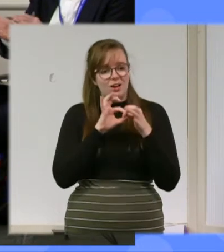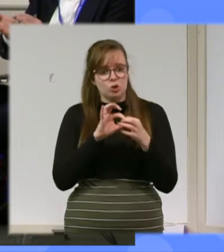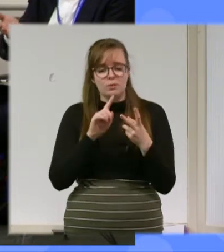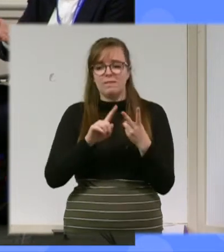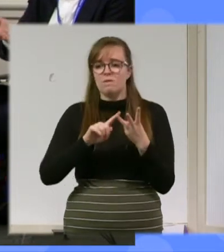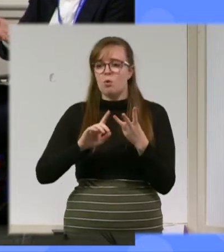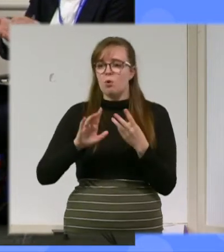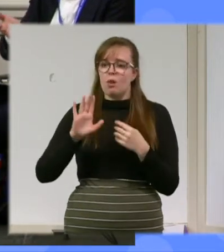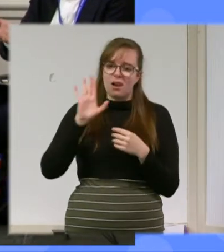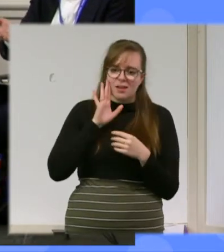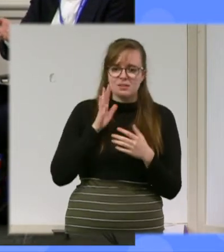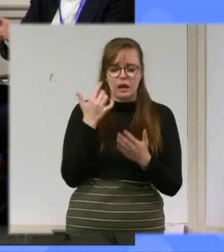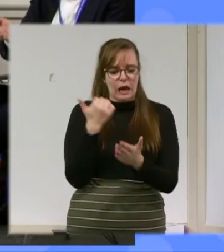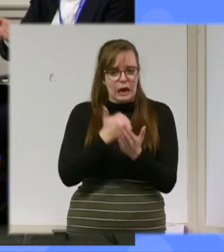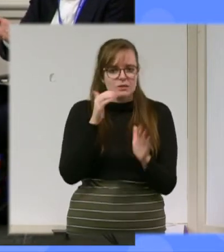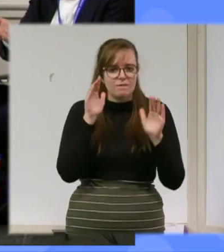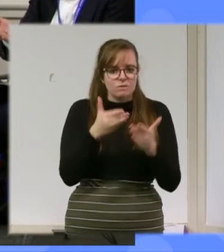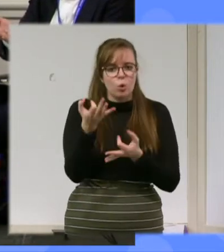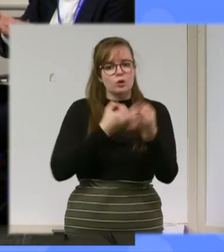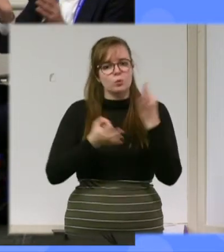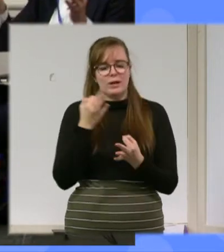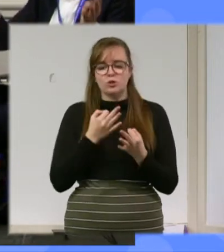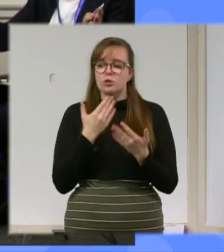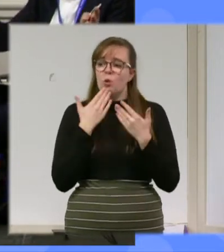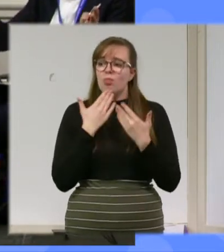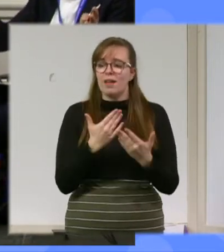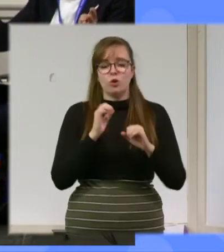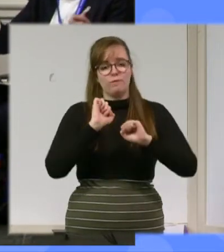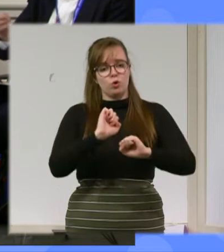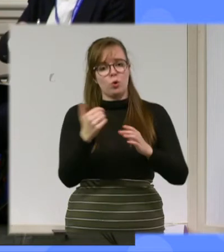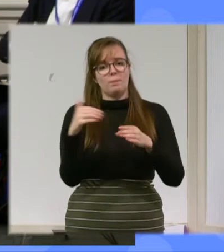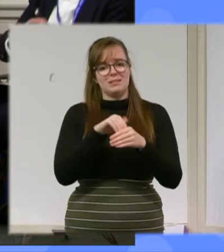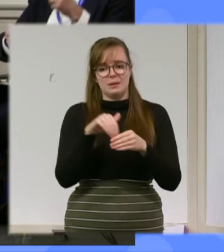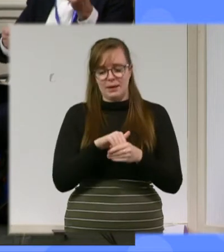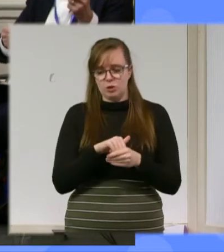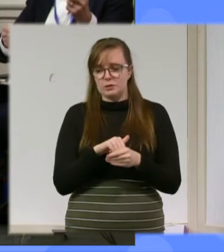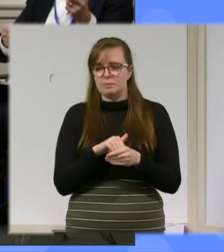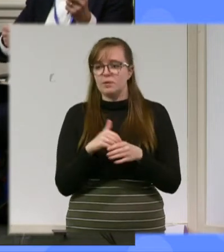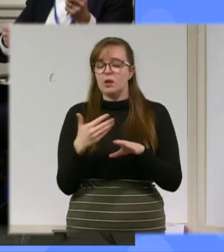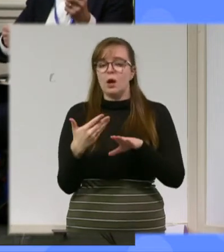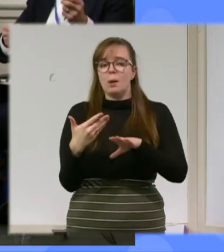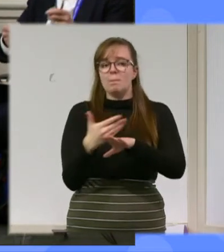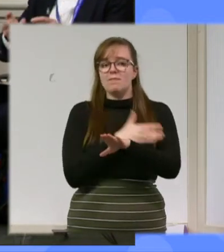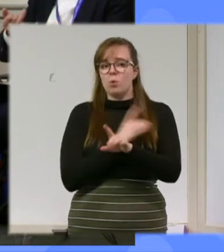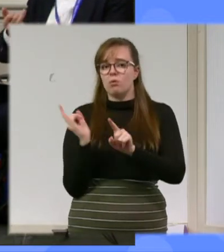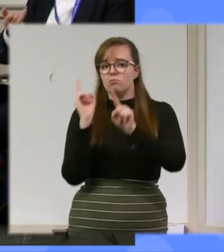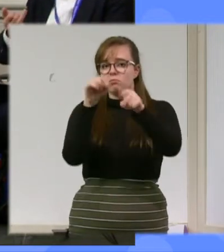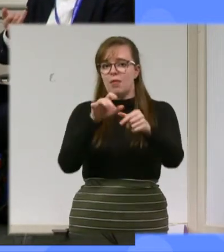for the excellent and focused questions which you asked so thank you for your participation before you move back to the next room of an hour to pick up a